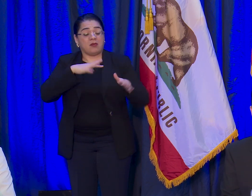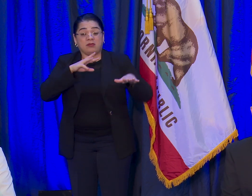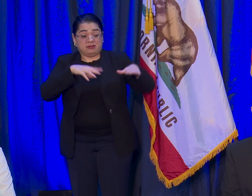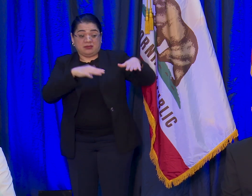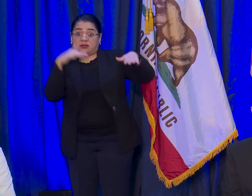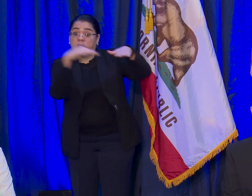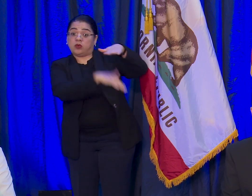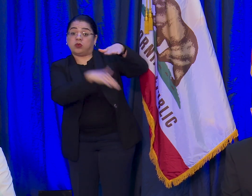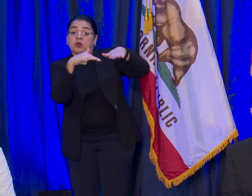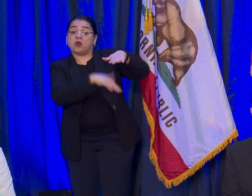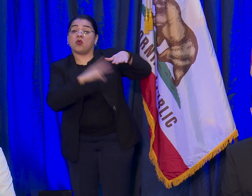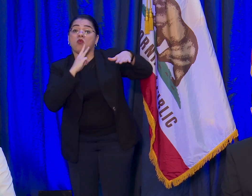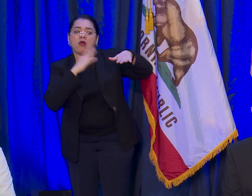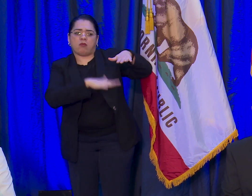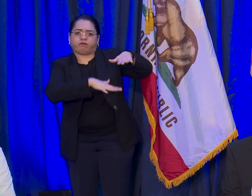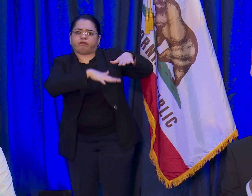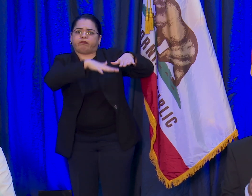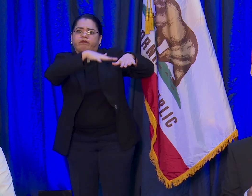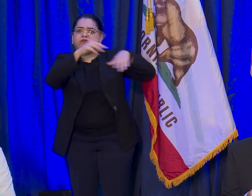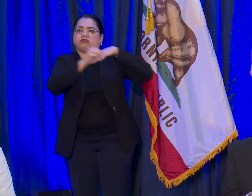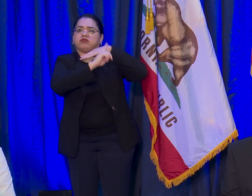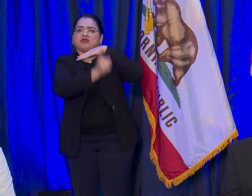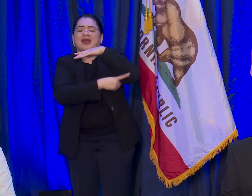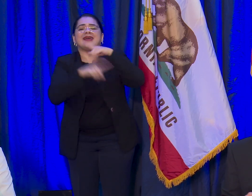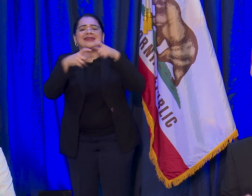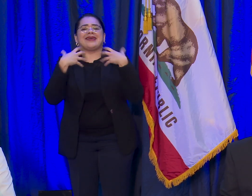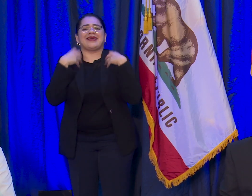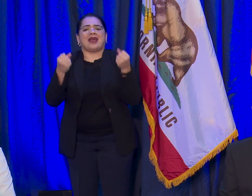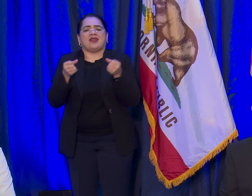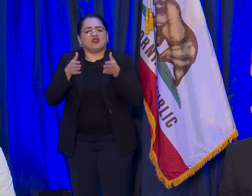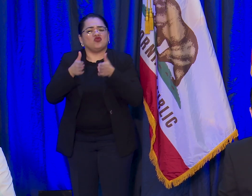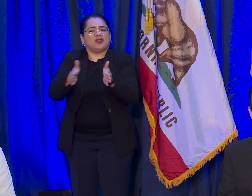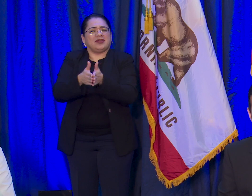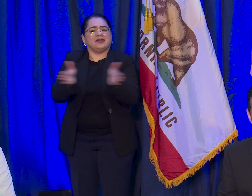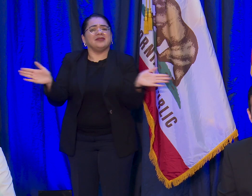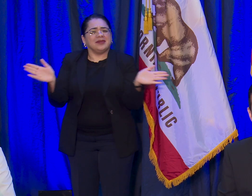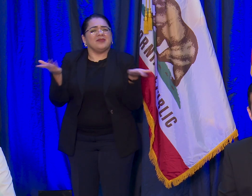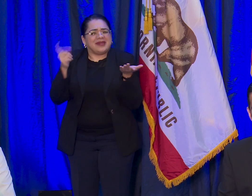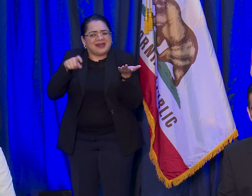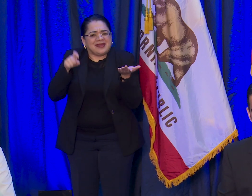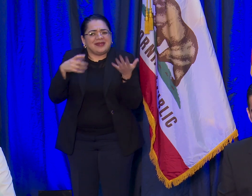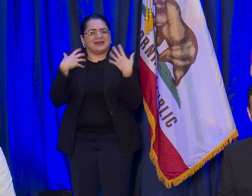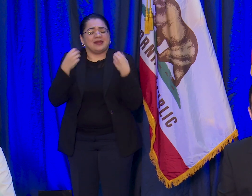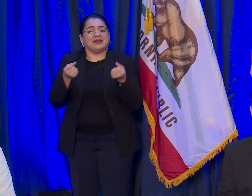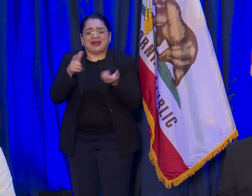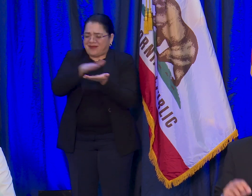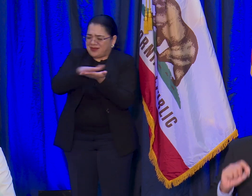of the entire City. Two reasons why. Number 1: we have to clear the streets because